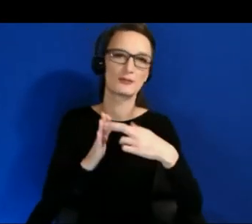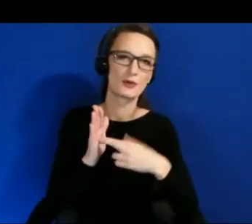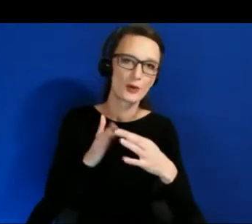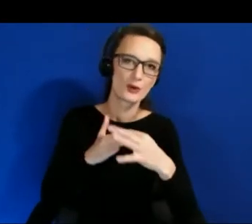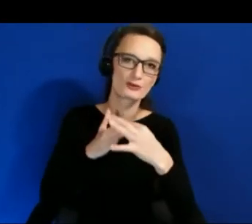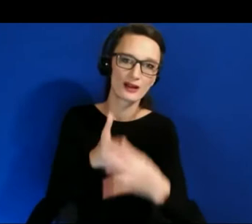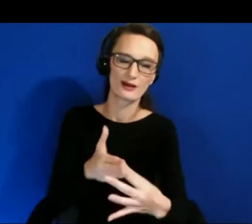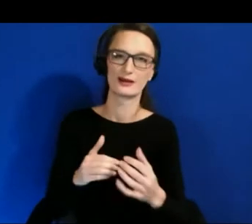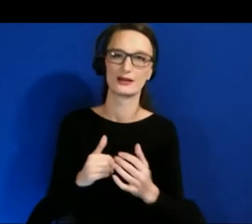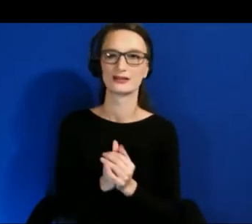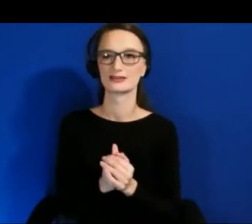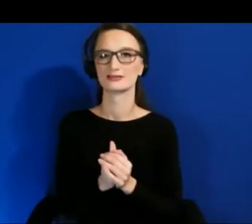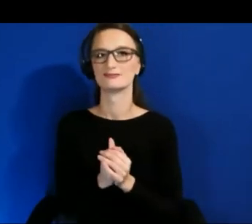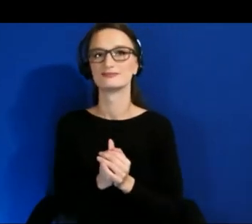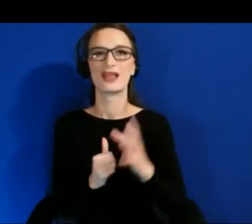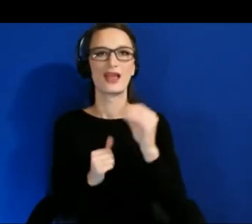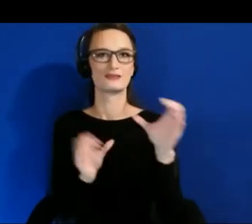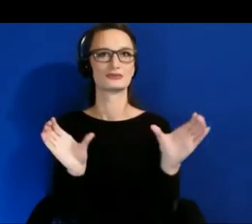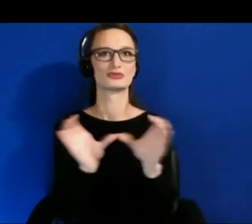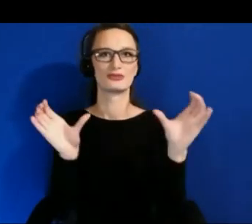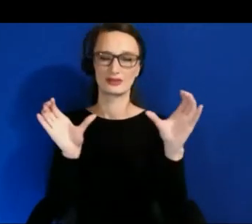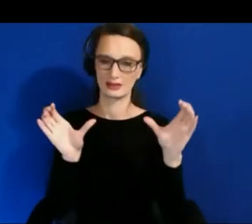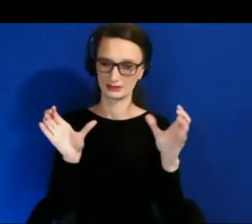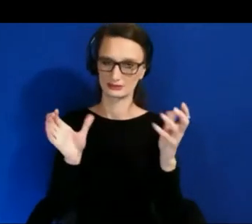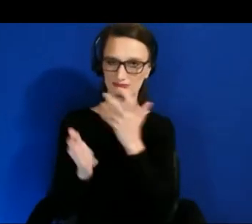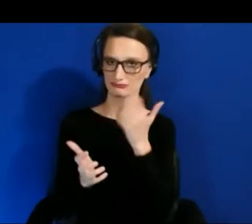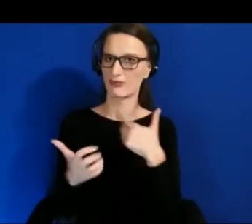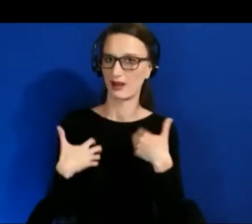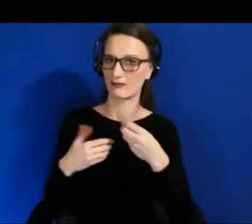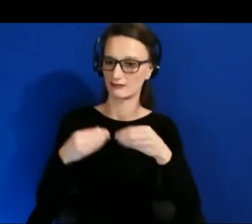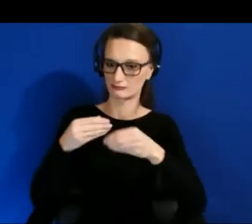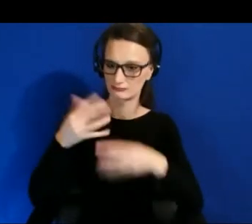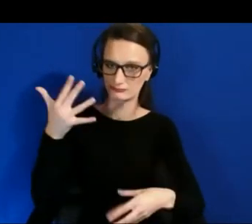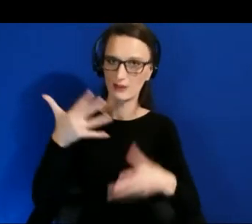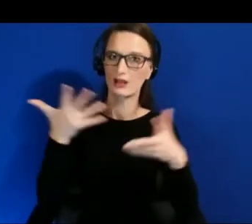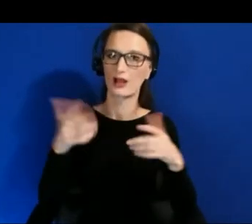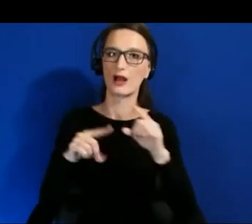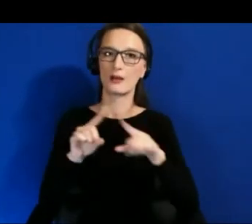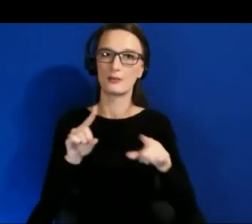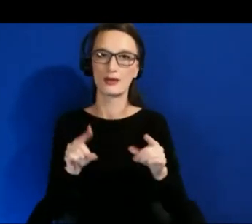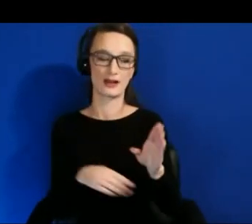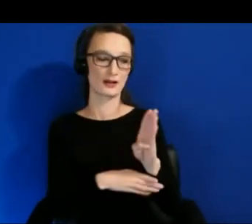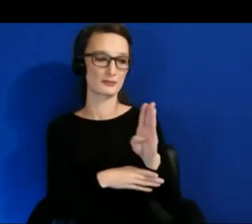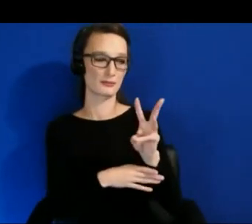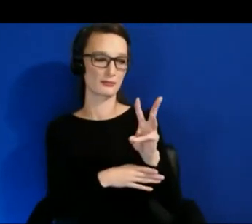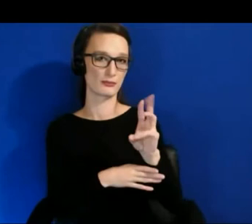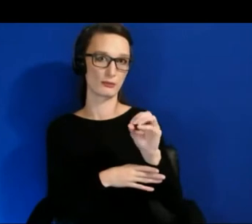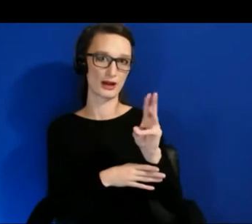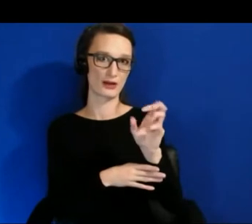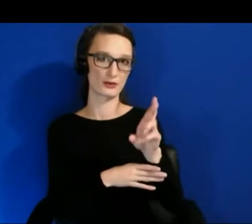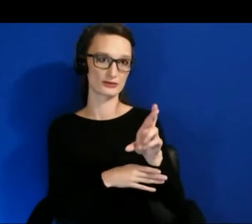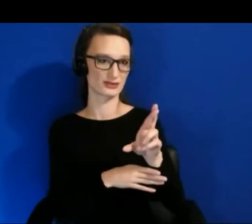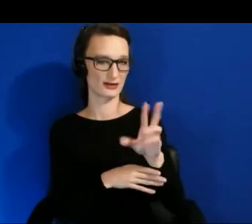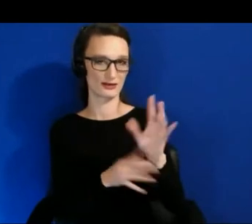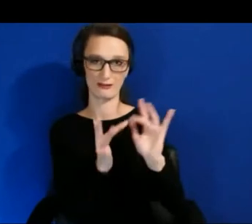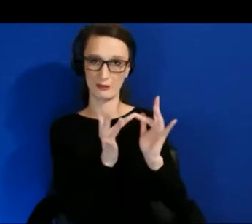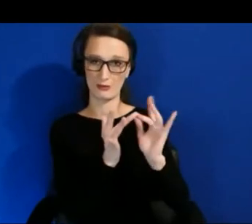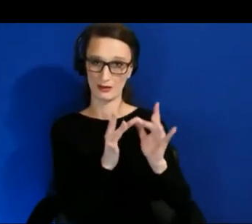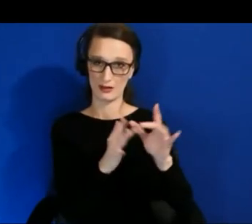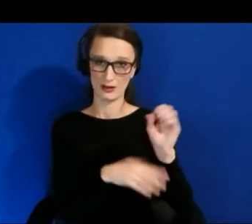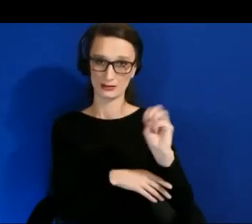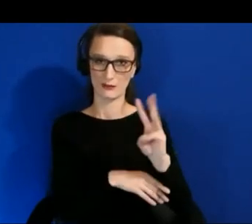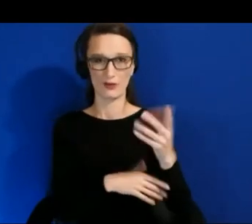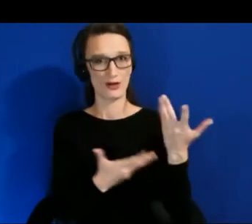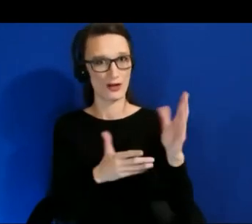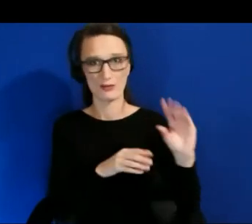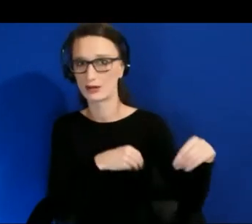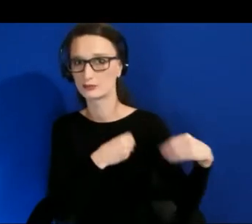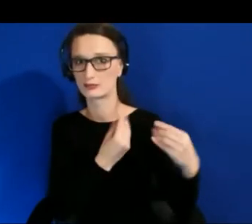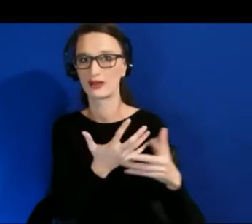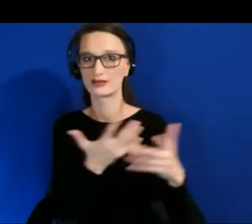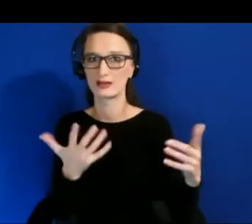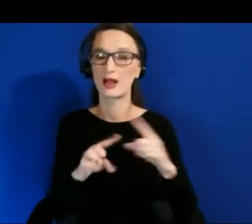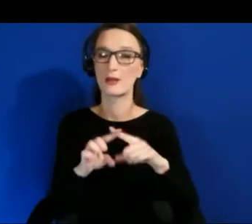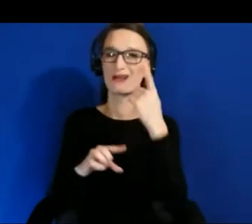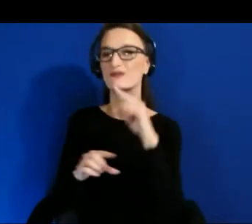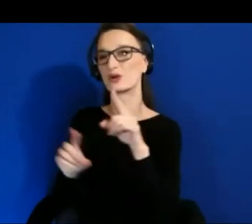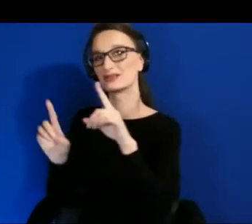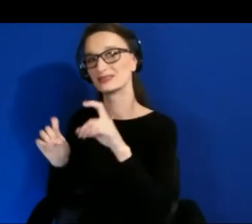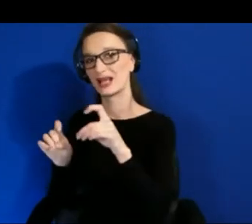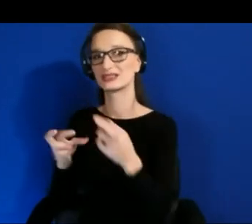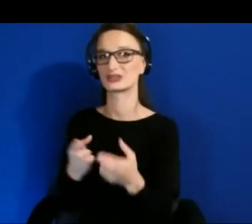There is so much that the browser software already provides, with already established guidelines and tests and resources, that it's a natural transition